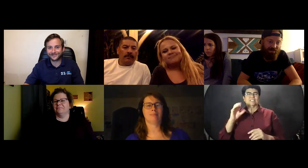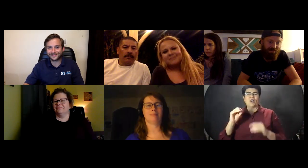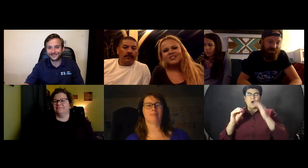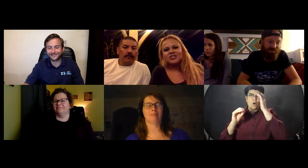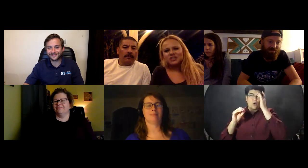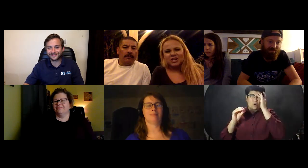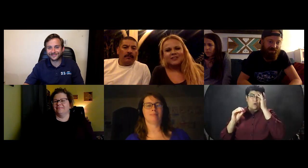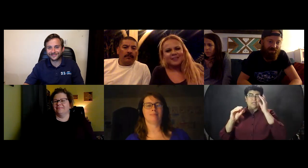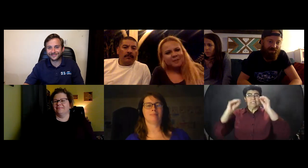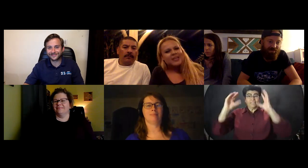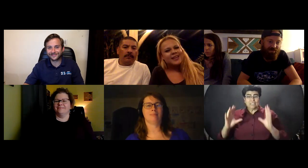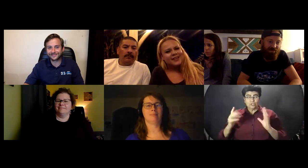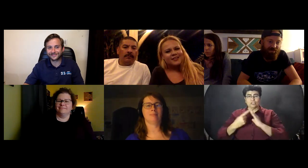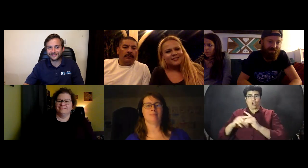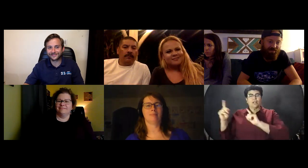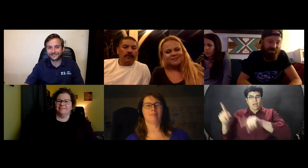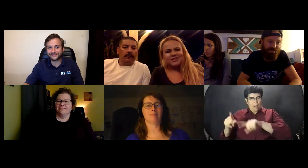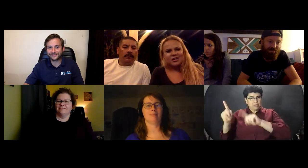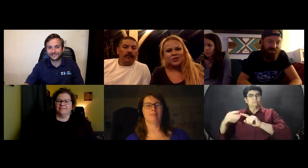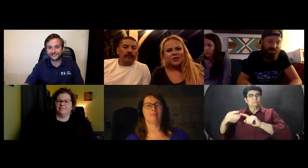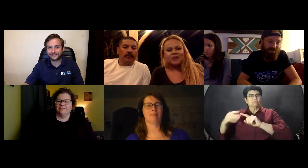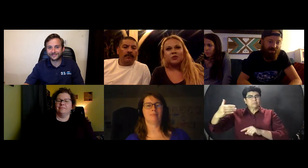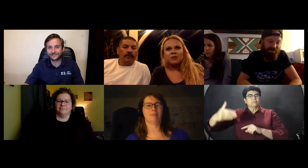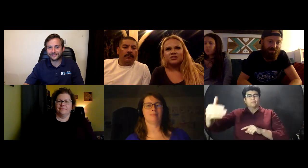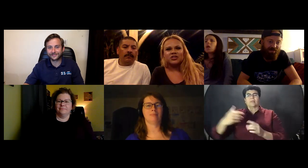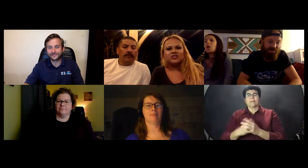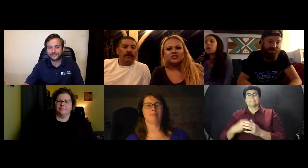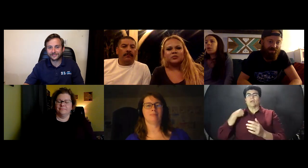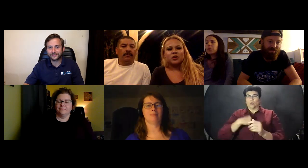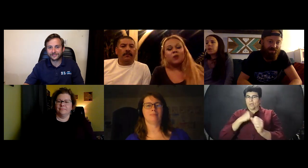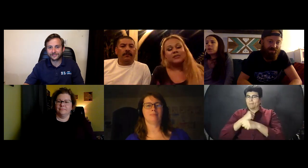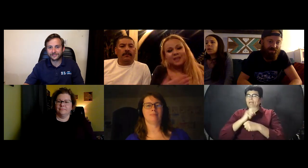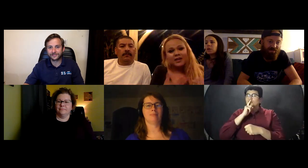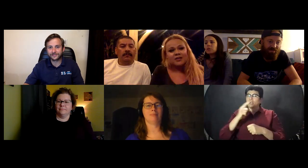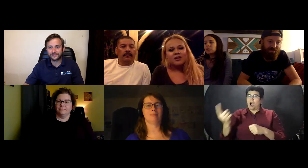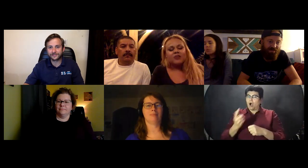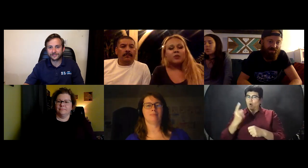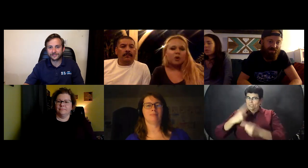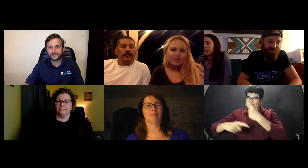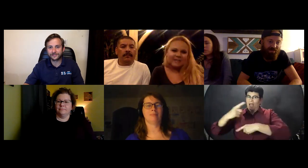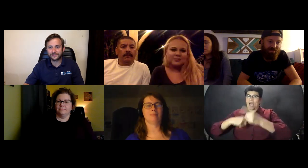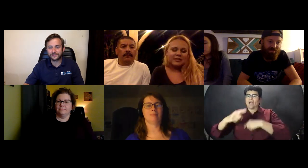teacher started coming in and you know and we made sure that she would always sign